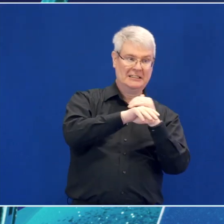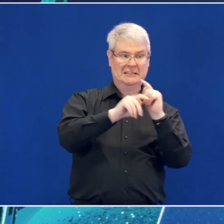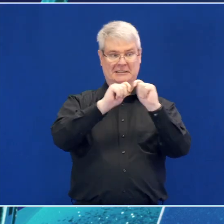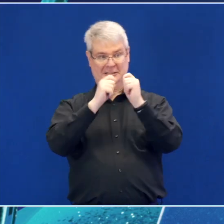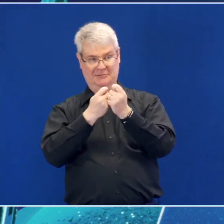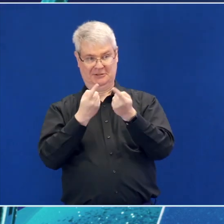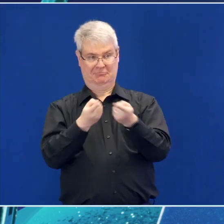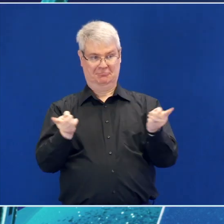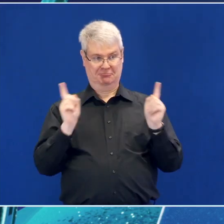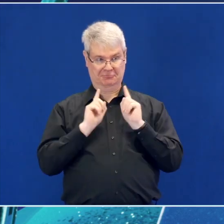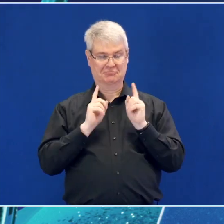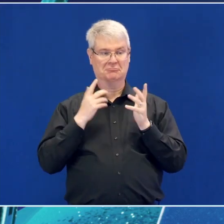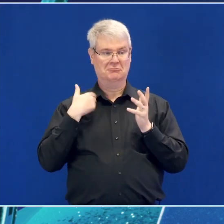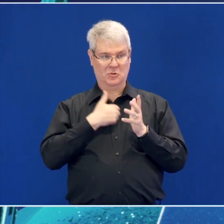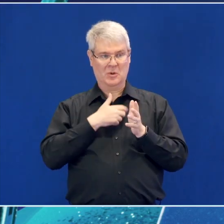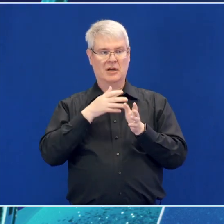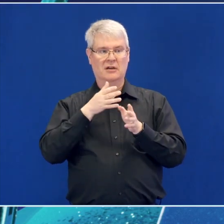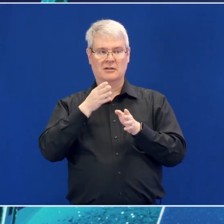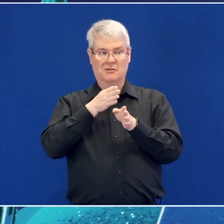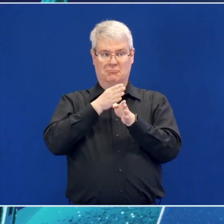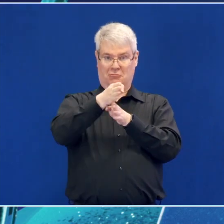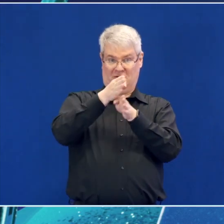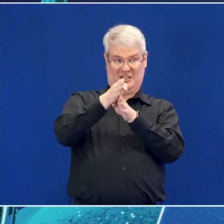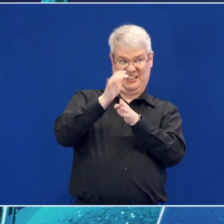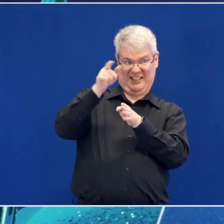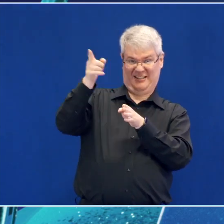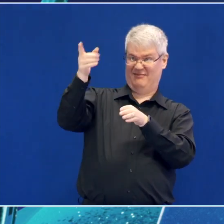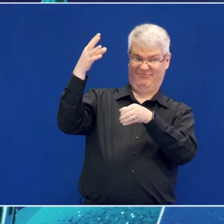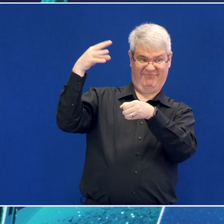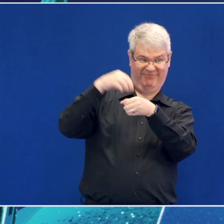He's worked for the last few months -- two or three months,